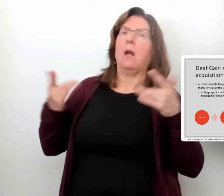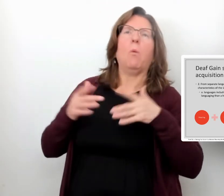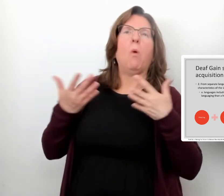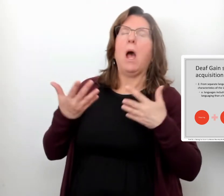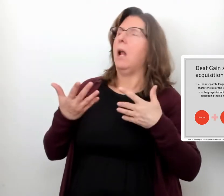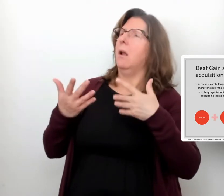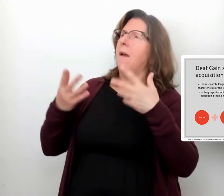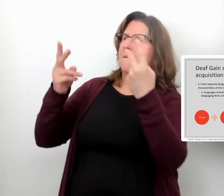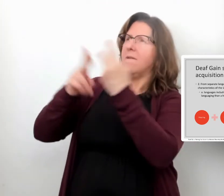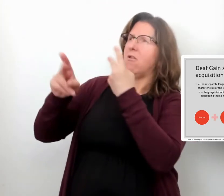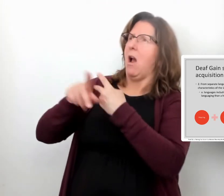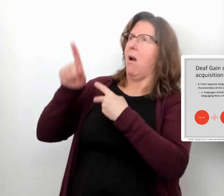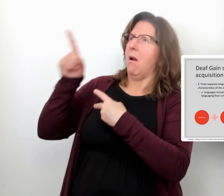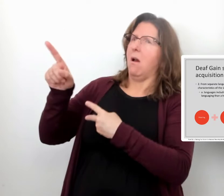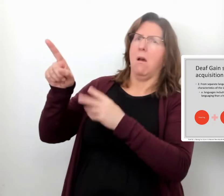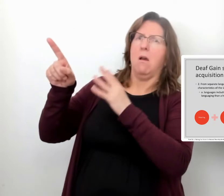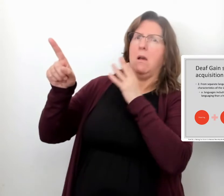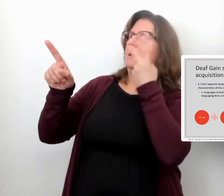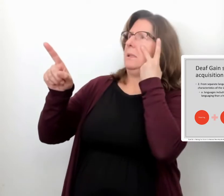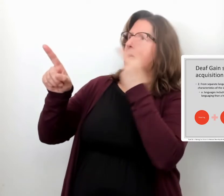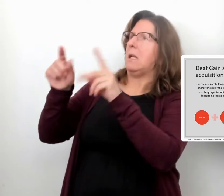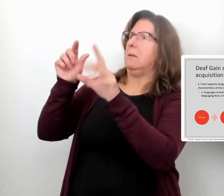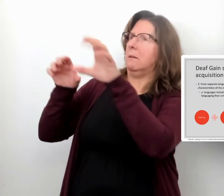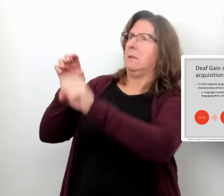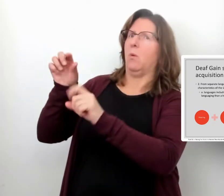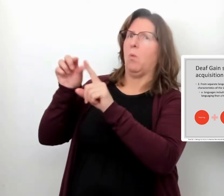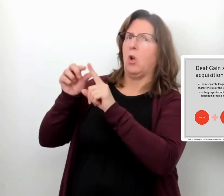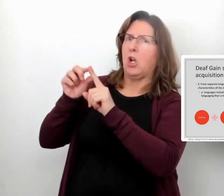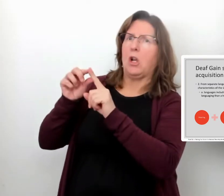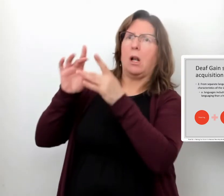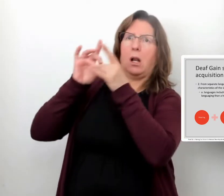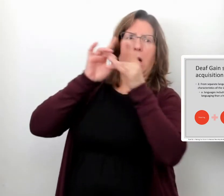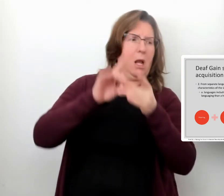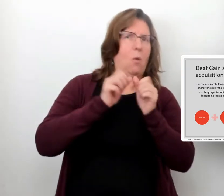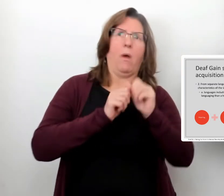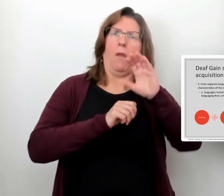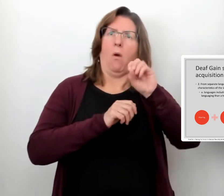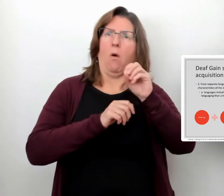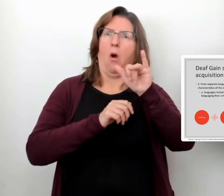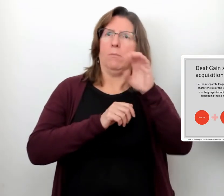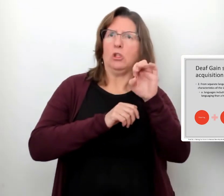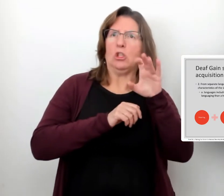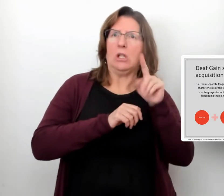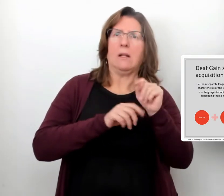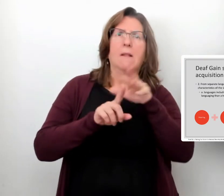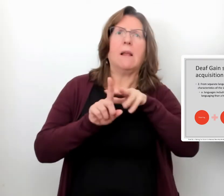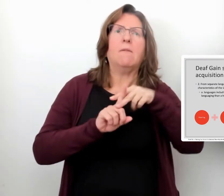Deaf children tend to process visually to identify a word and then apply it to an object in the environment.